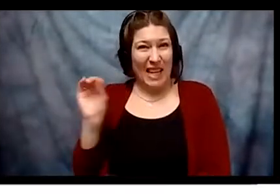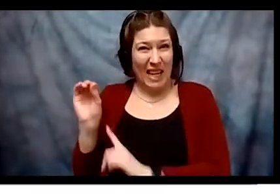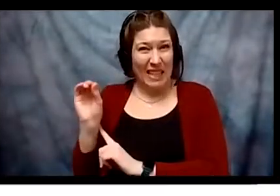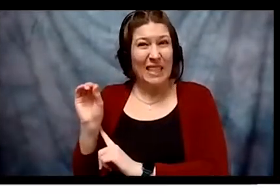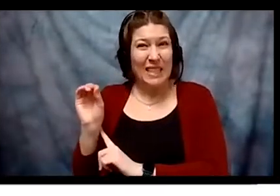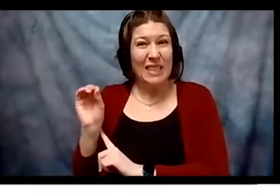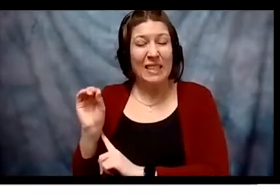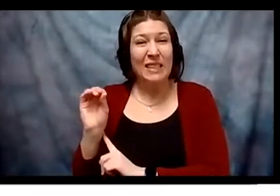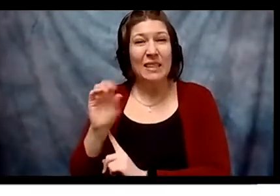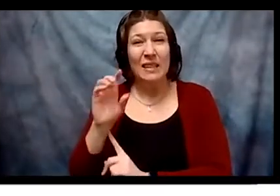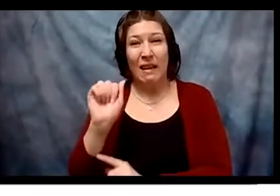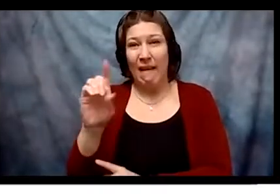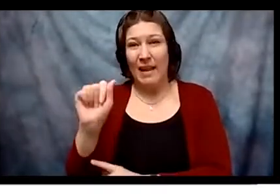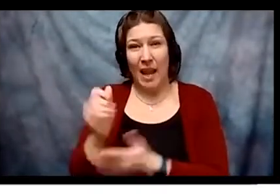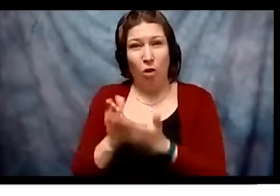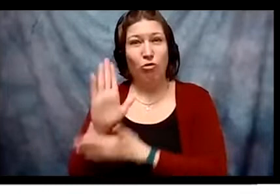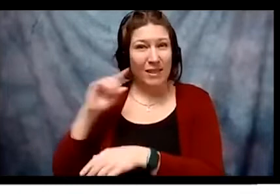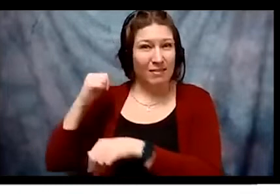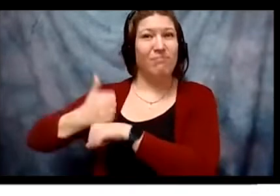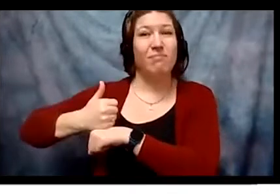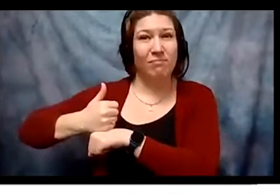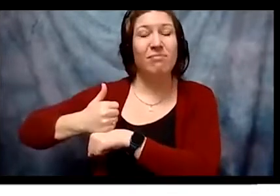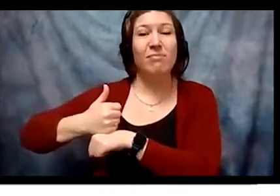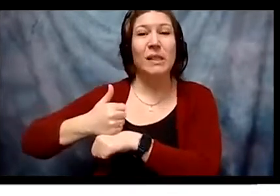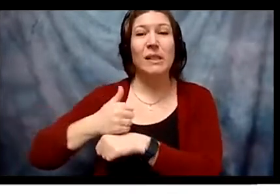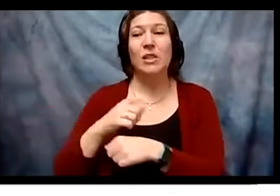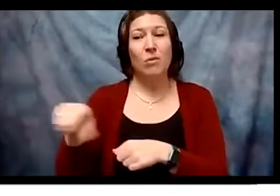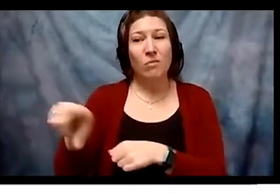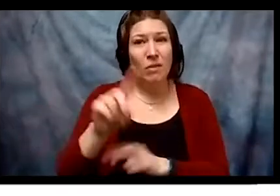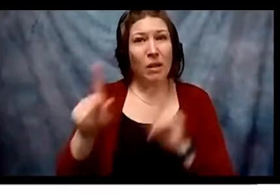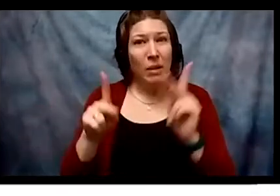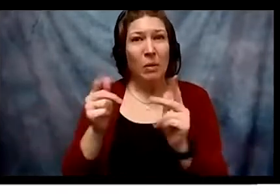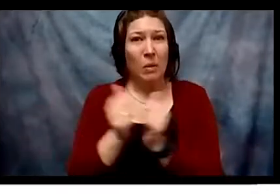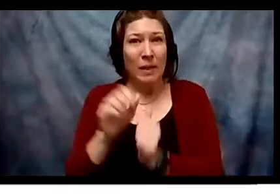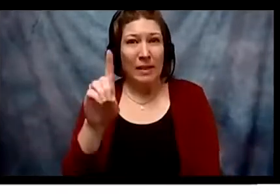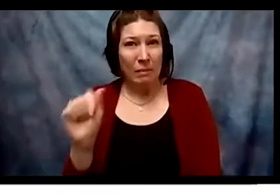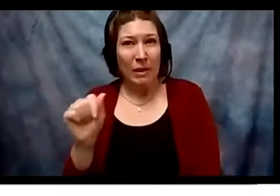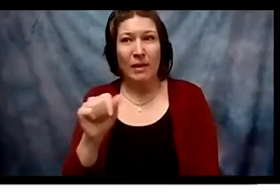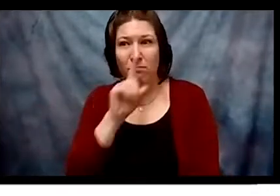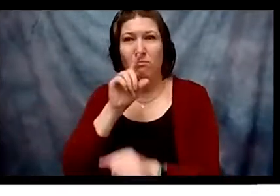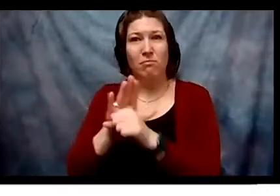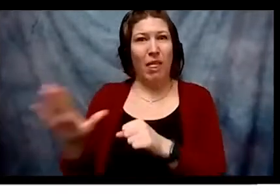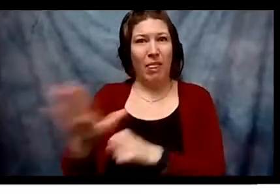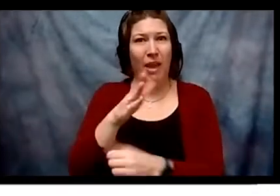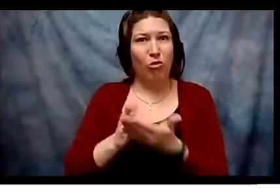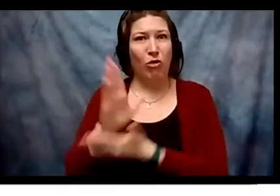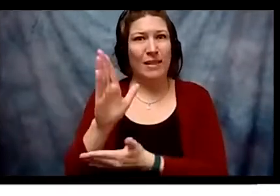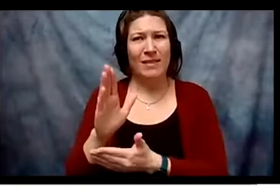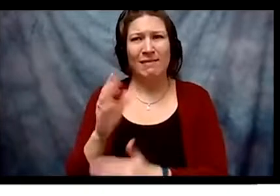guaranteed under ADA, the Americans with Disabilities Act. That's very recent history and happened